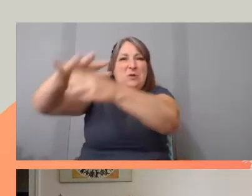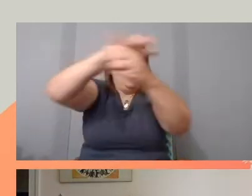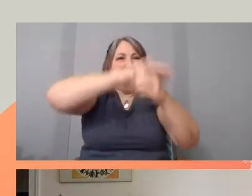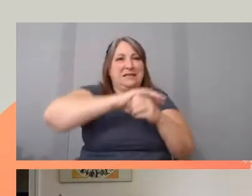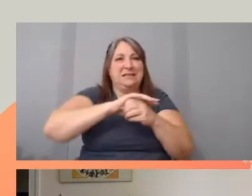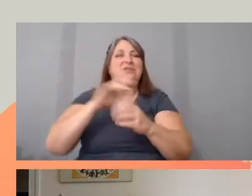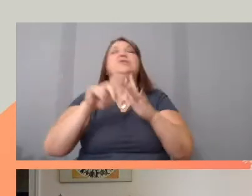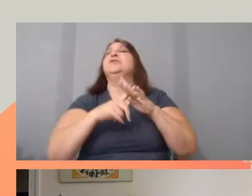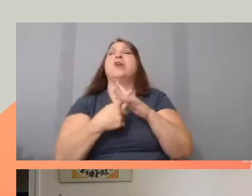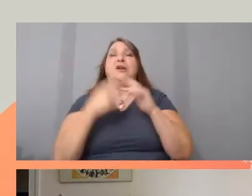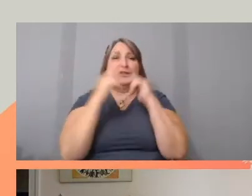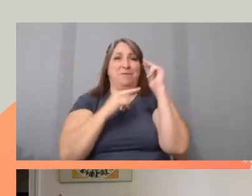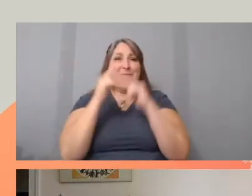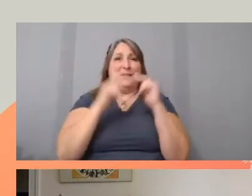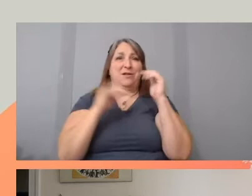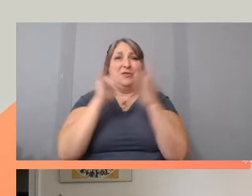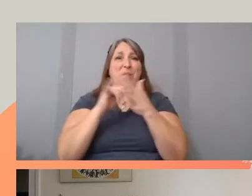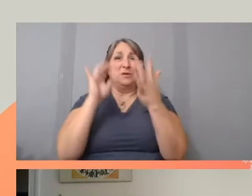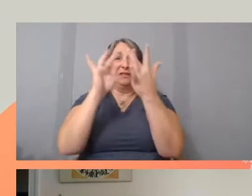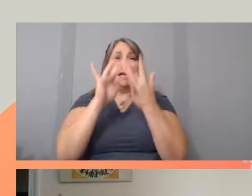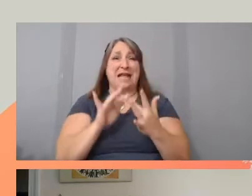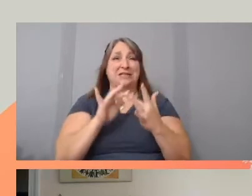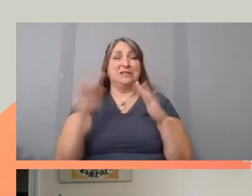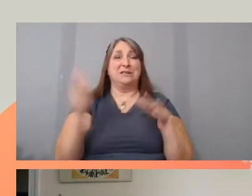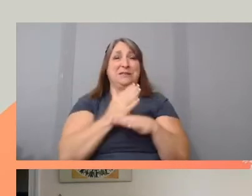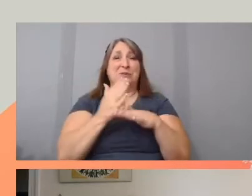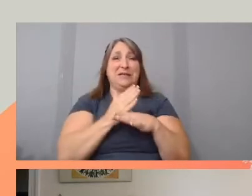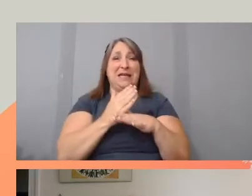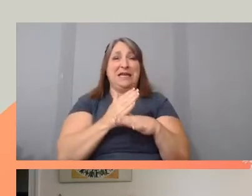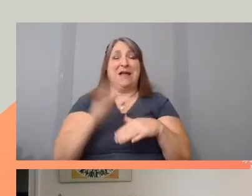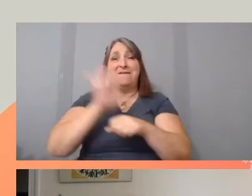build those connections between filmmakers,